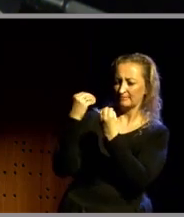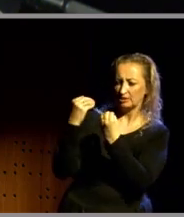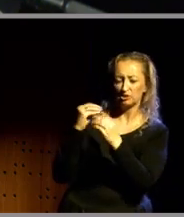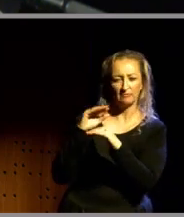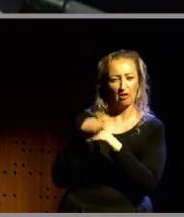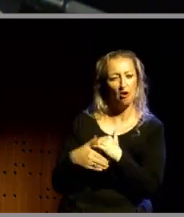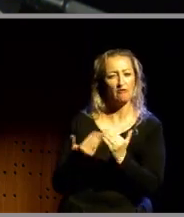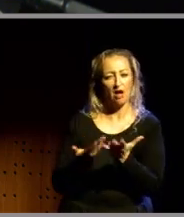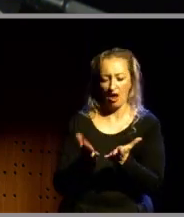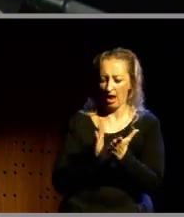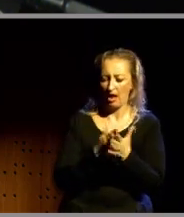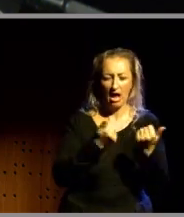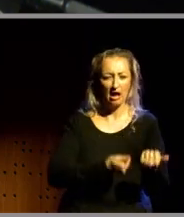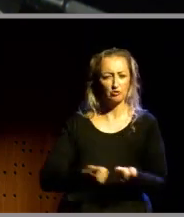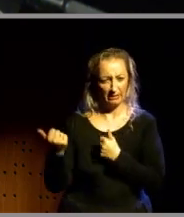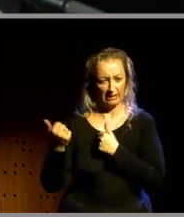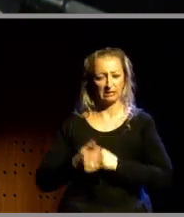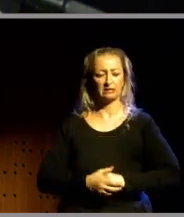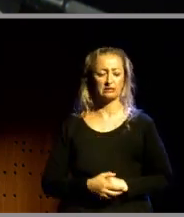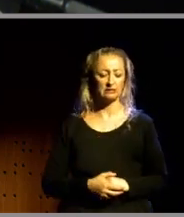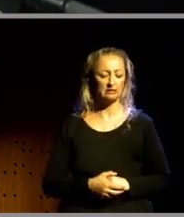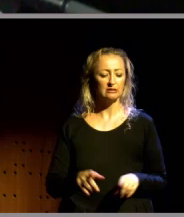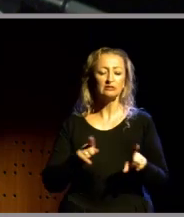I also wanna thank my gorgeous papa,